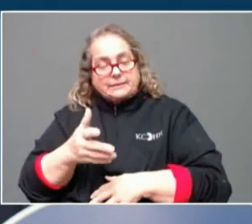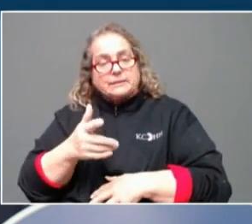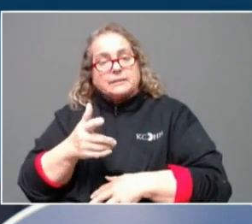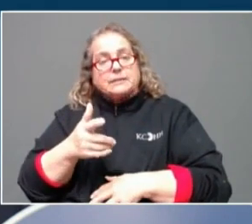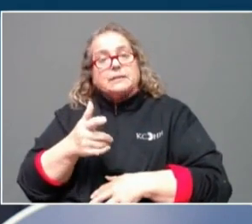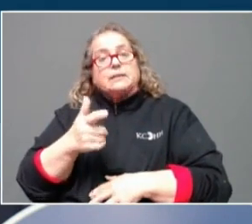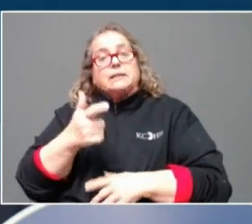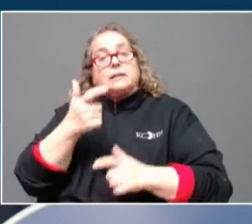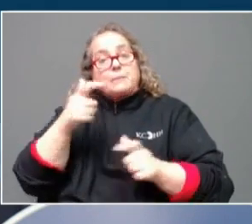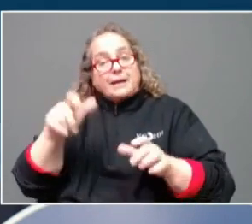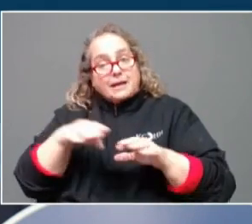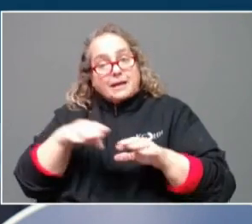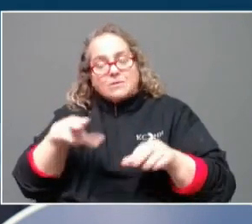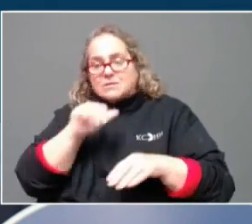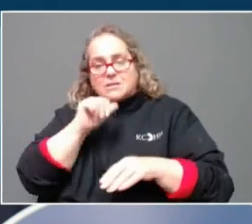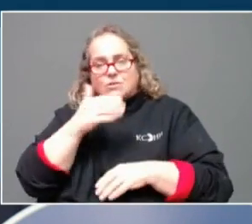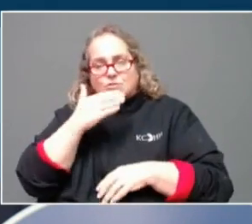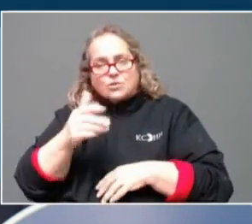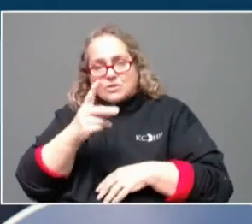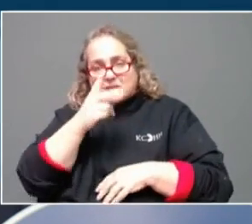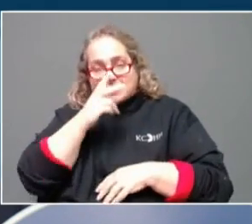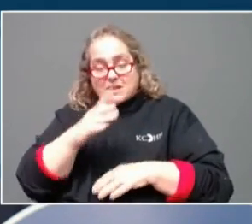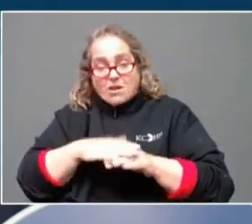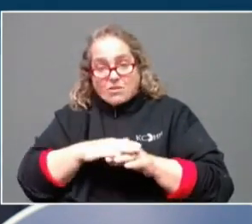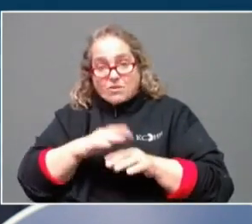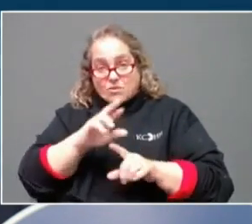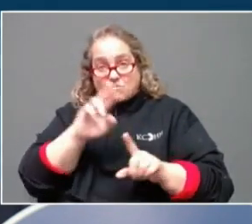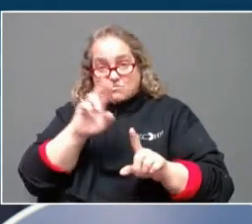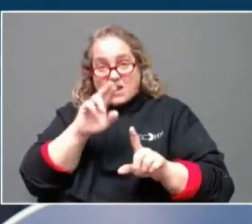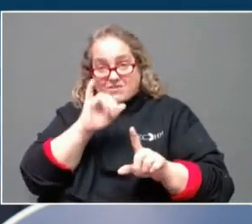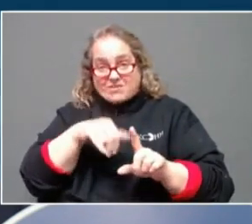can see that on the right hand side of this graph is the current level of